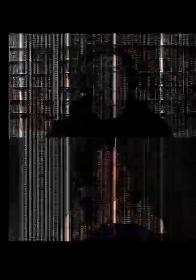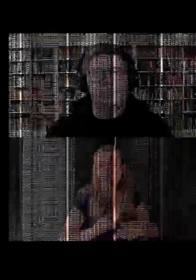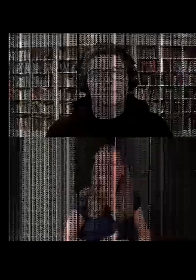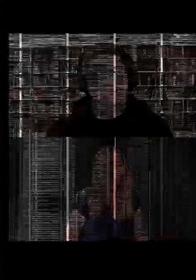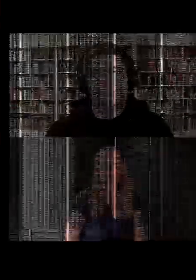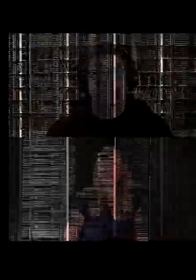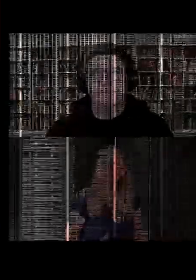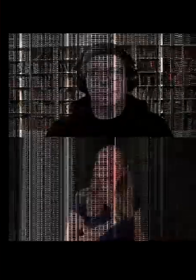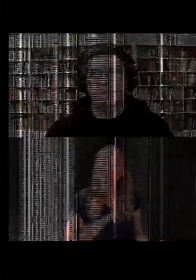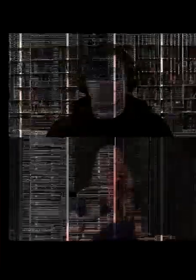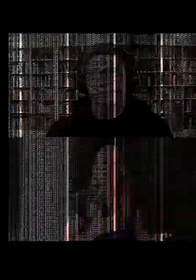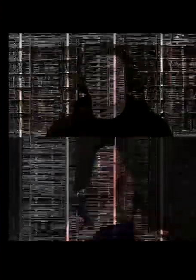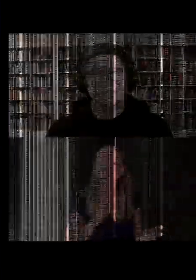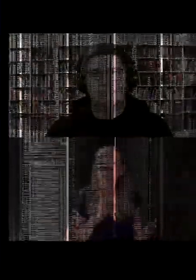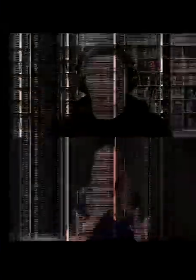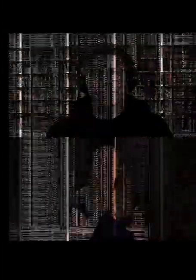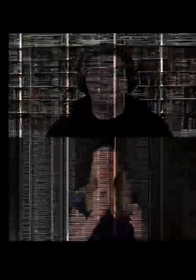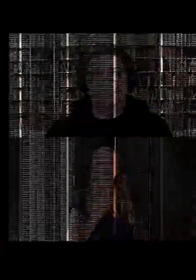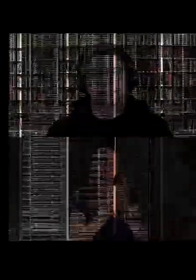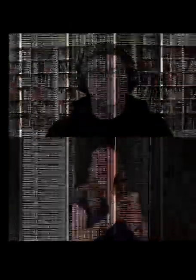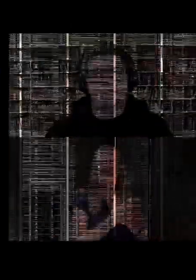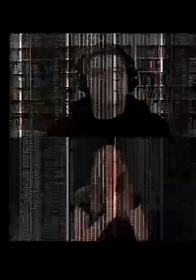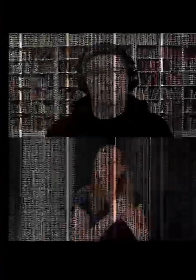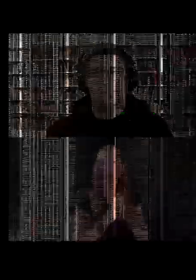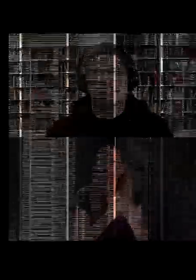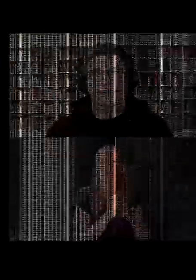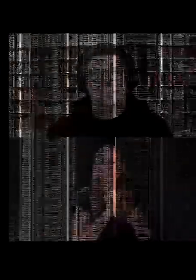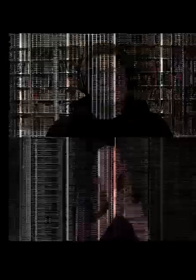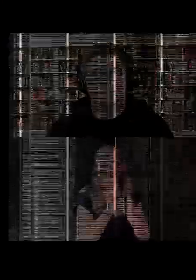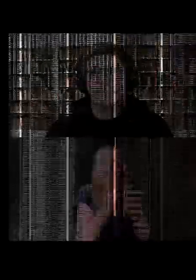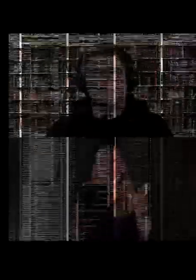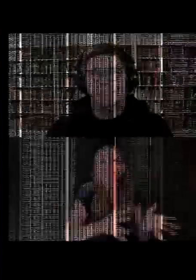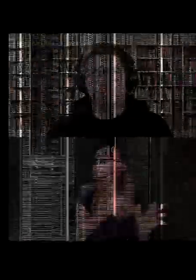And then that interferes with task completion for whatever it was that I was trying to do